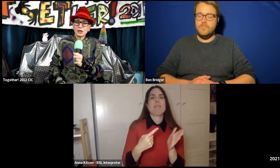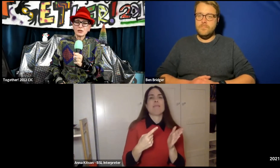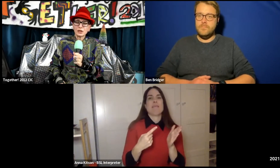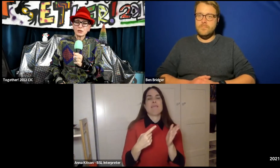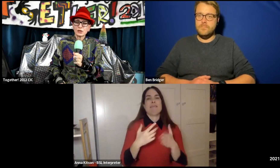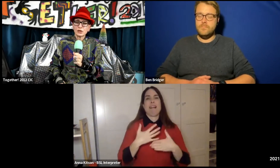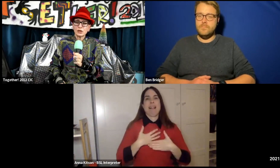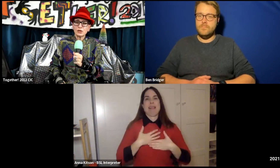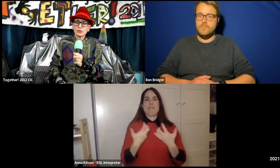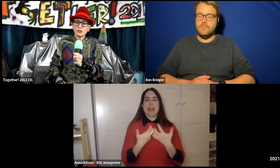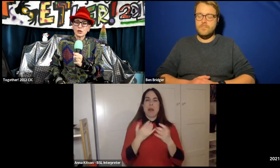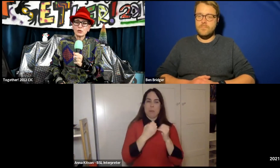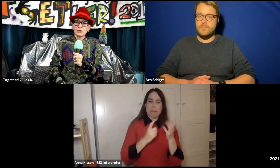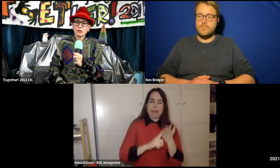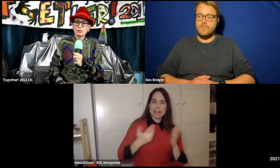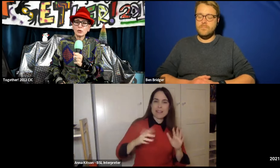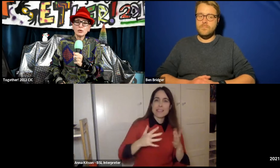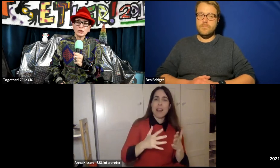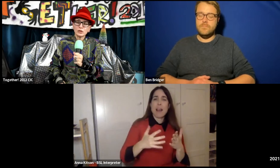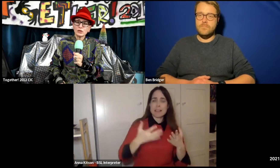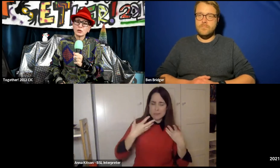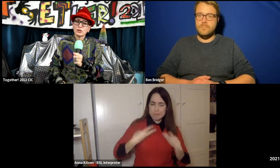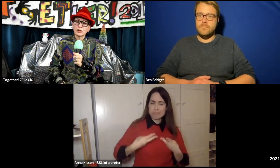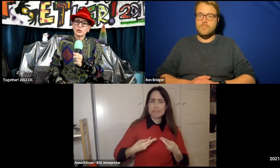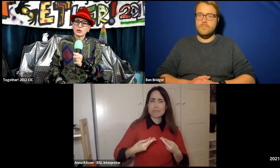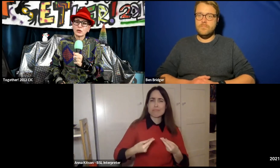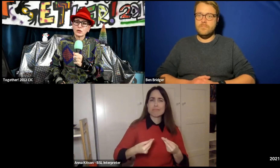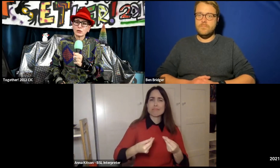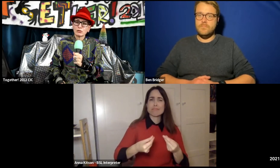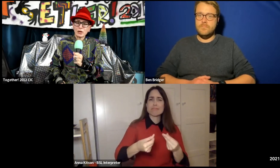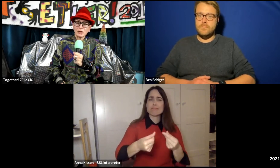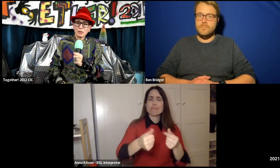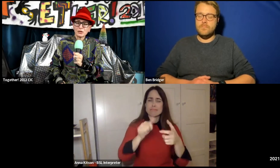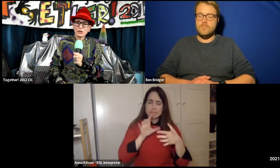BSL signs flowed smoothly in toe each